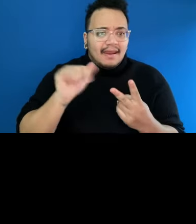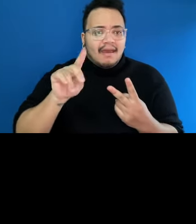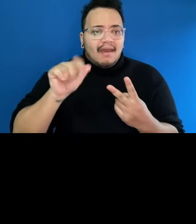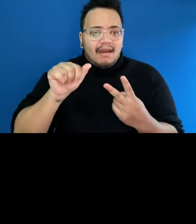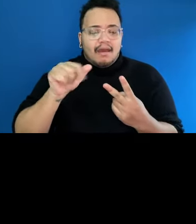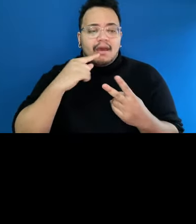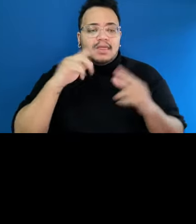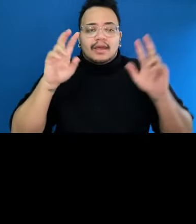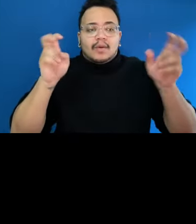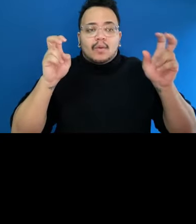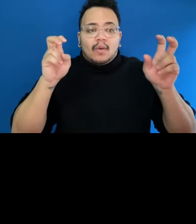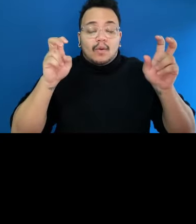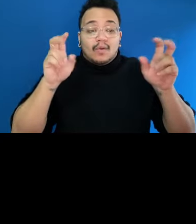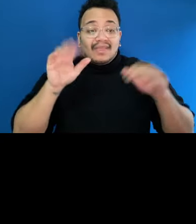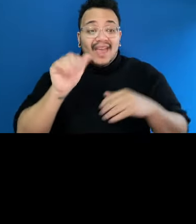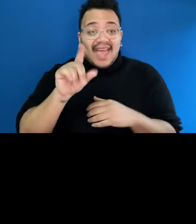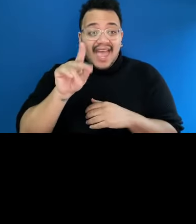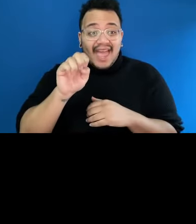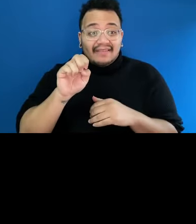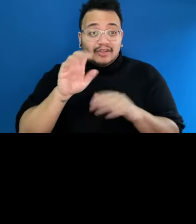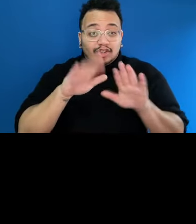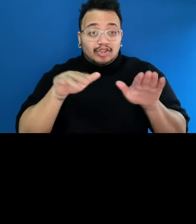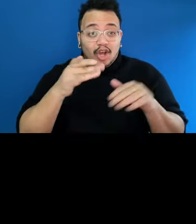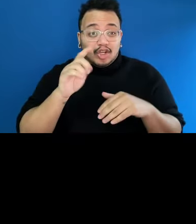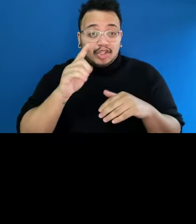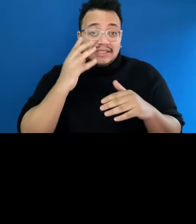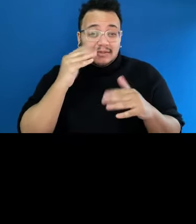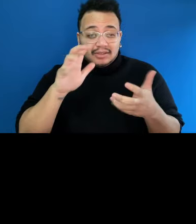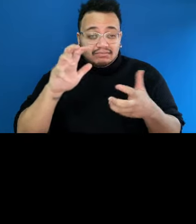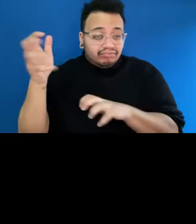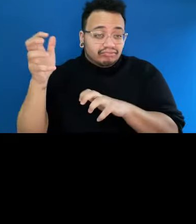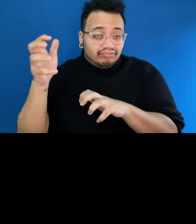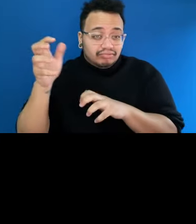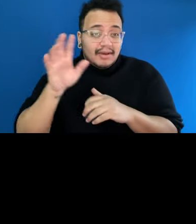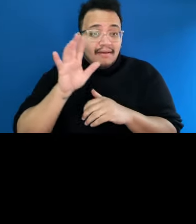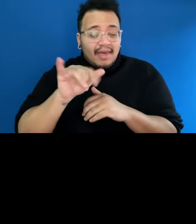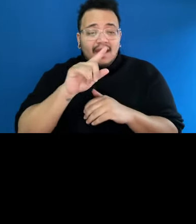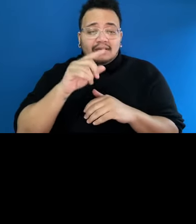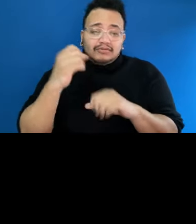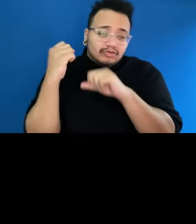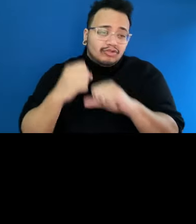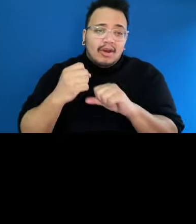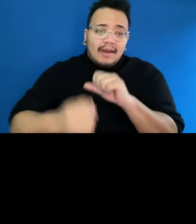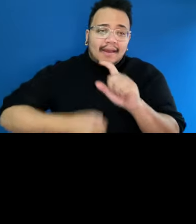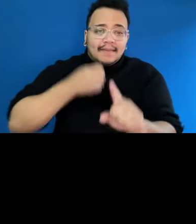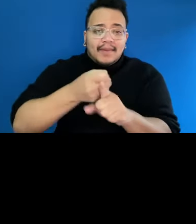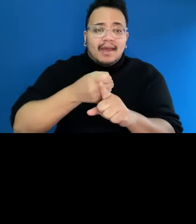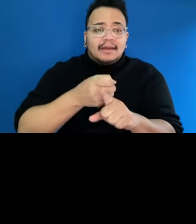"of the health and social wellbeing of the nation." That sounds like it's kind of exaggerated,